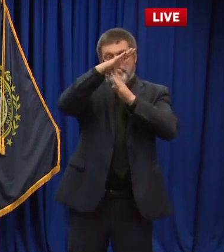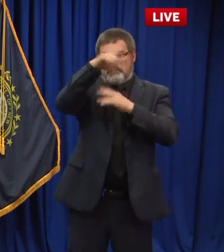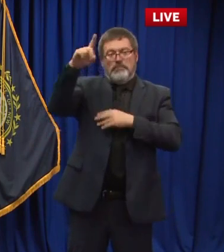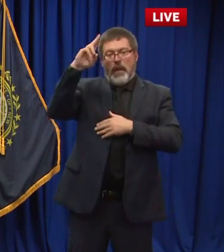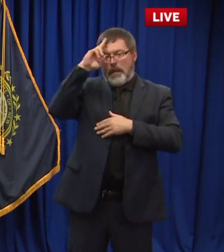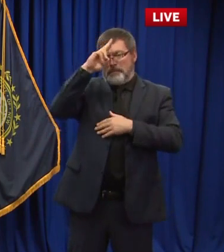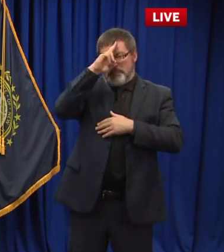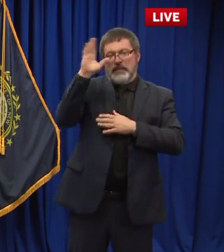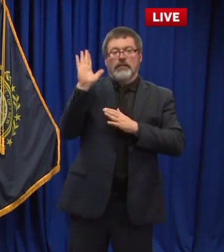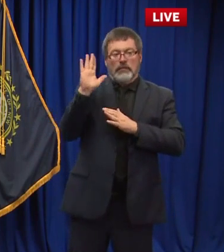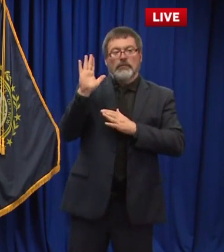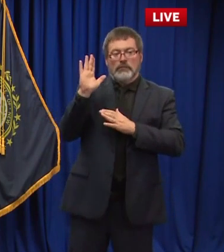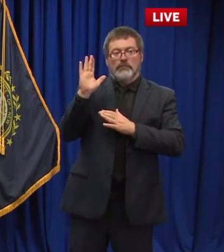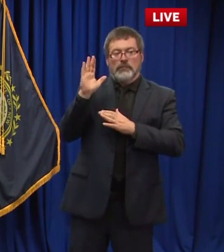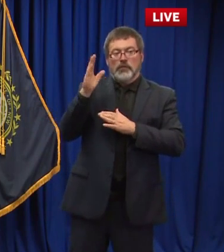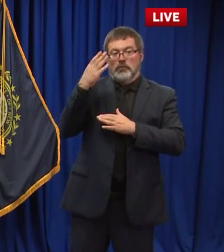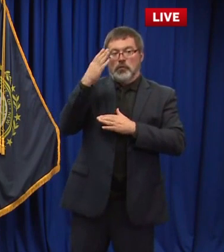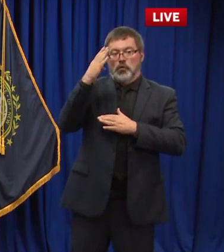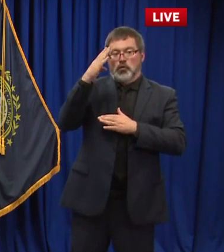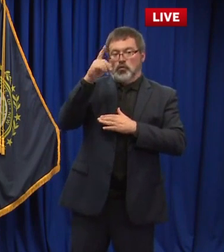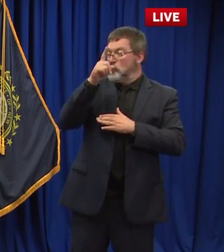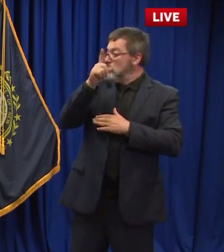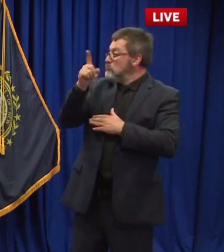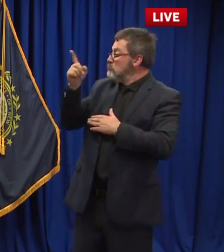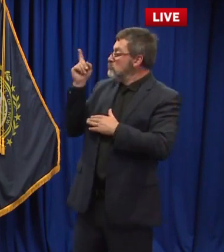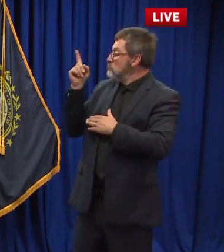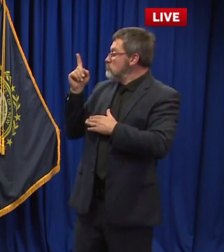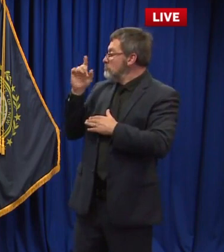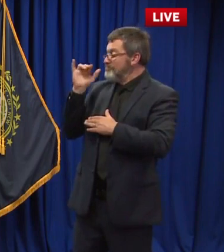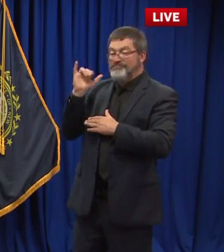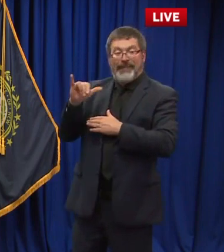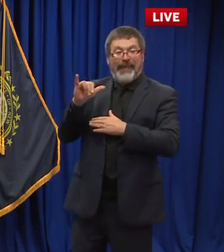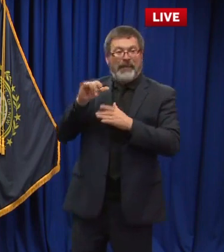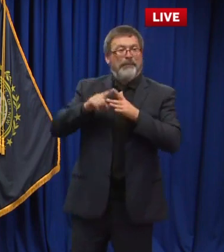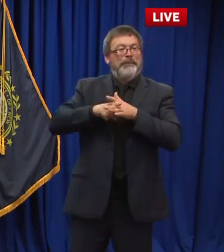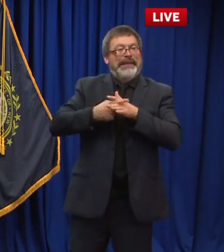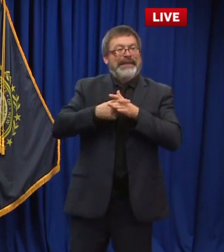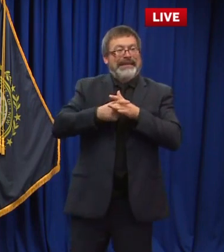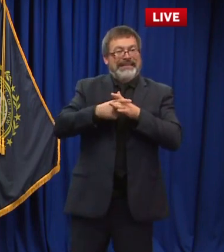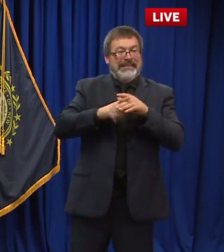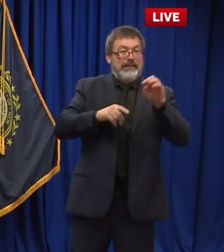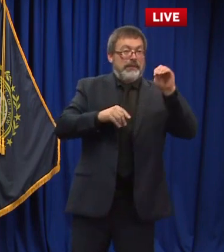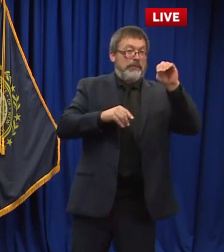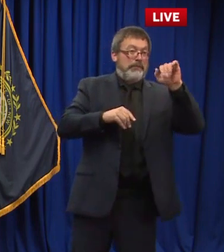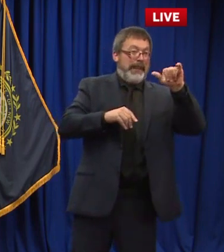WHAT YOU WILL SEE IN THE BLUE, IT SAYS 80.6%.